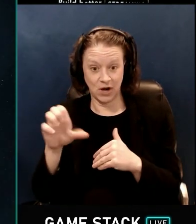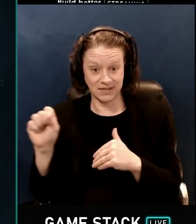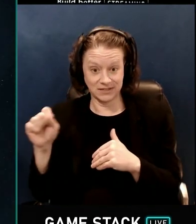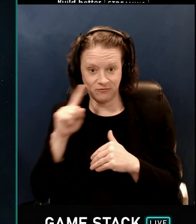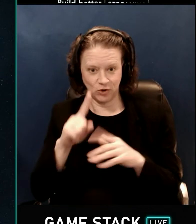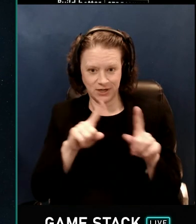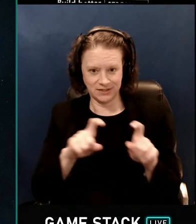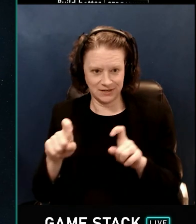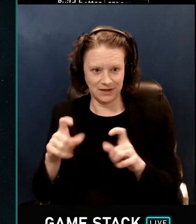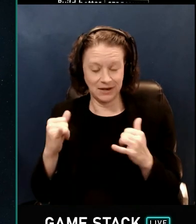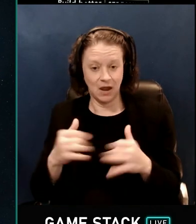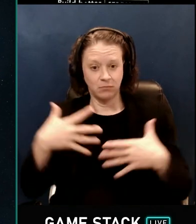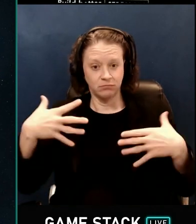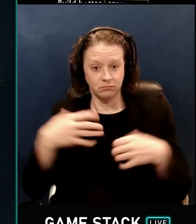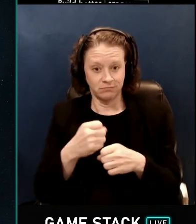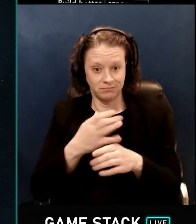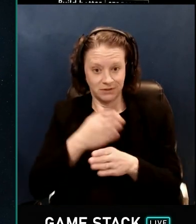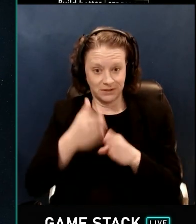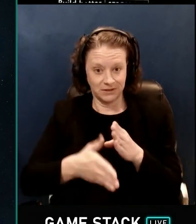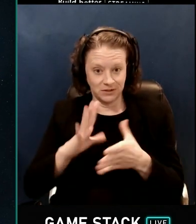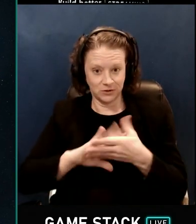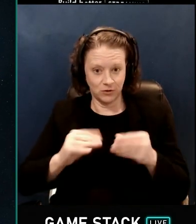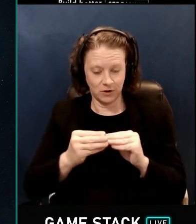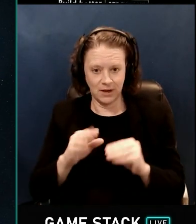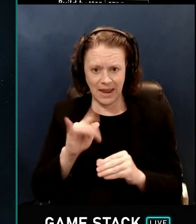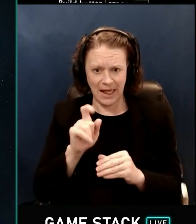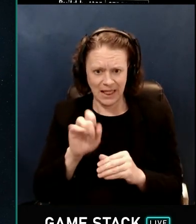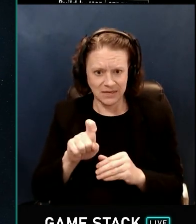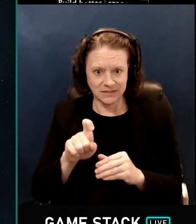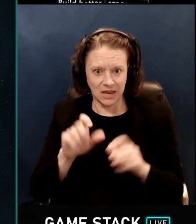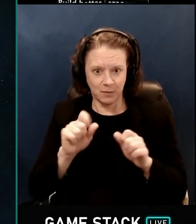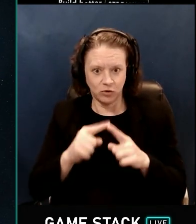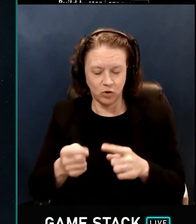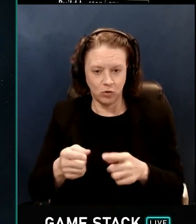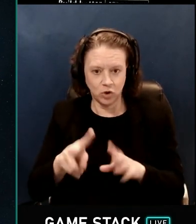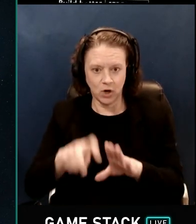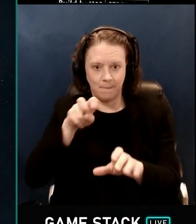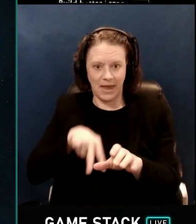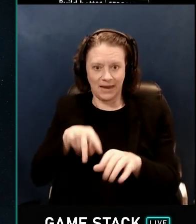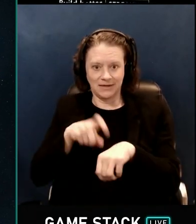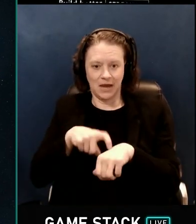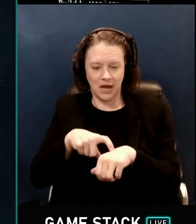With Alex's inputs jumping back in time, every shot counted and movement was predictable.